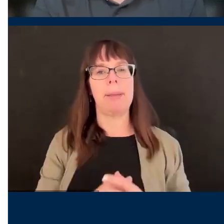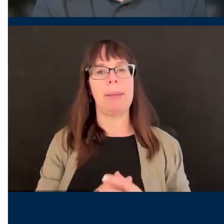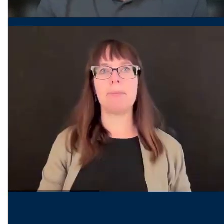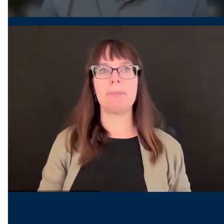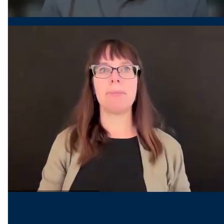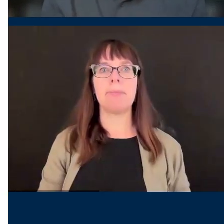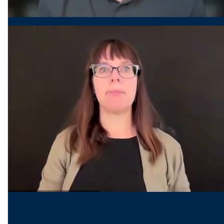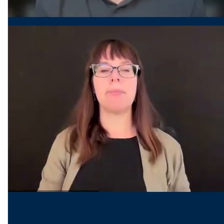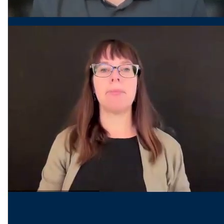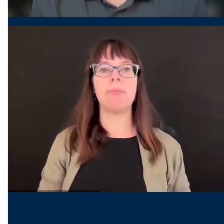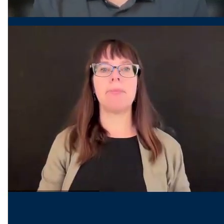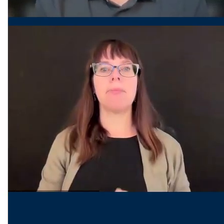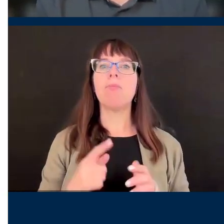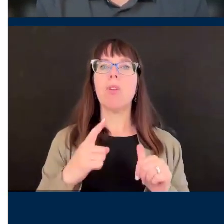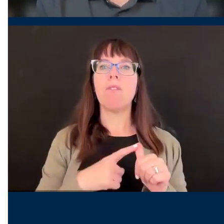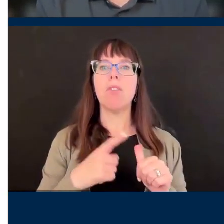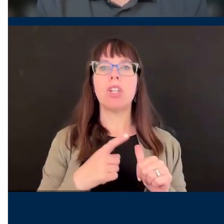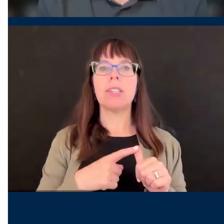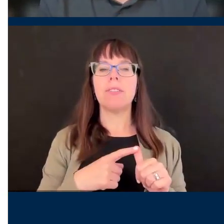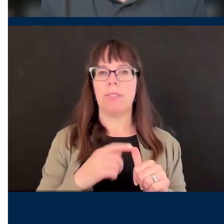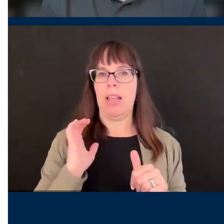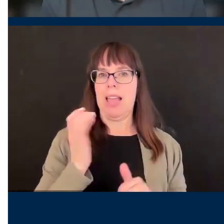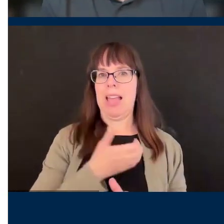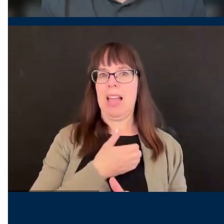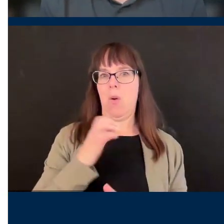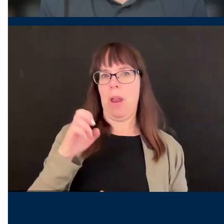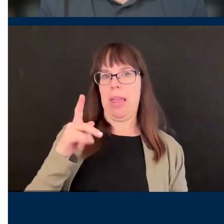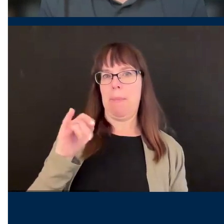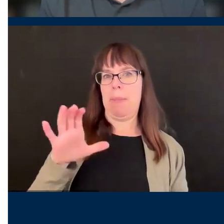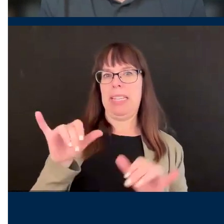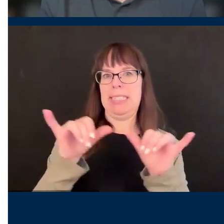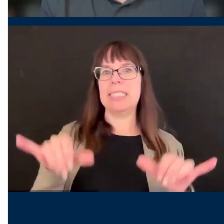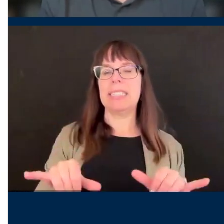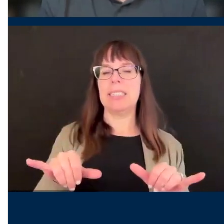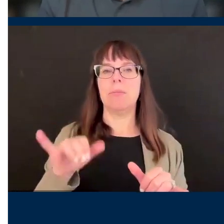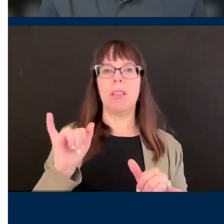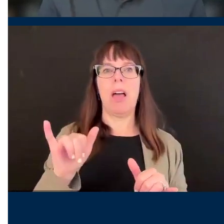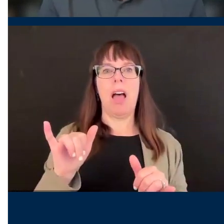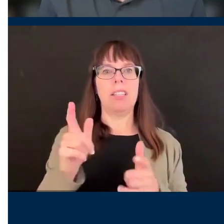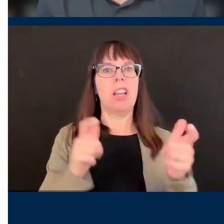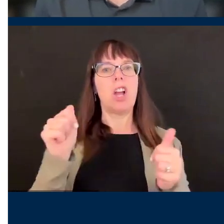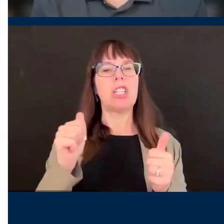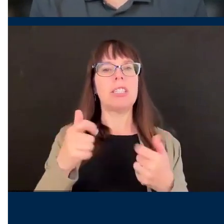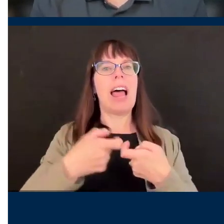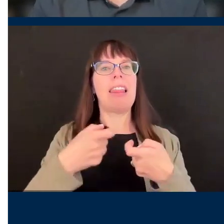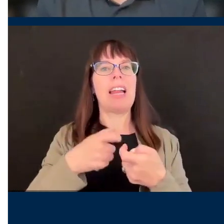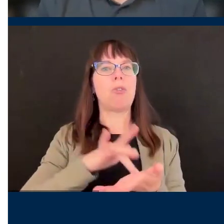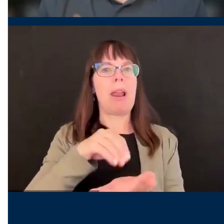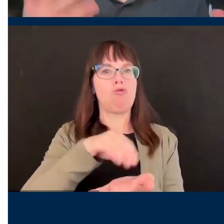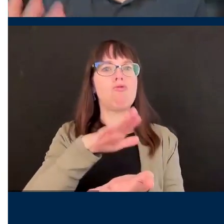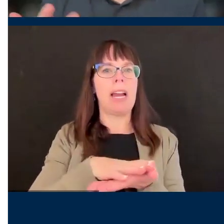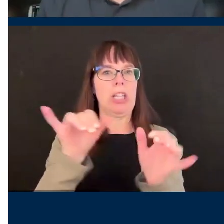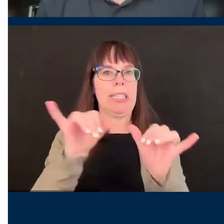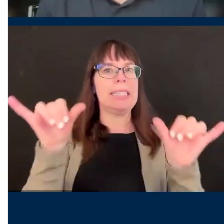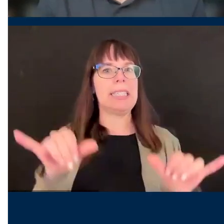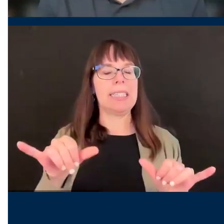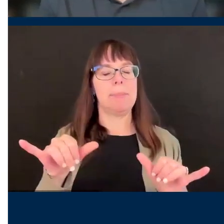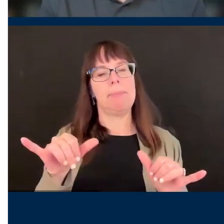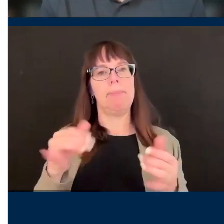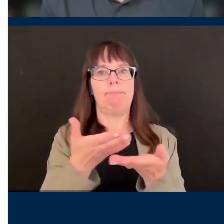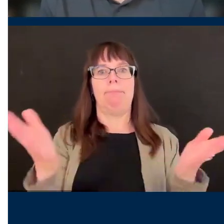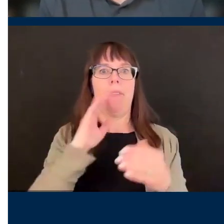1st of all, in our epic system, which is the largest electronic medical record system supplier in the United States.